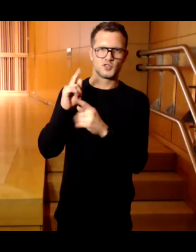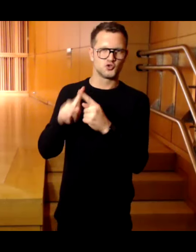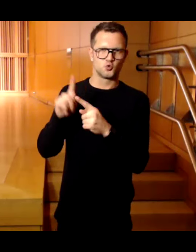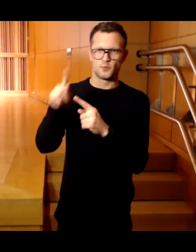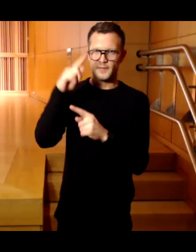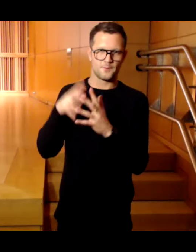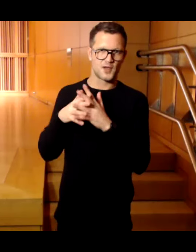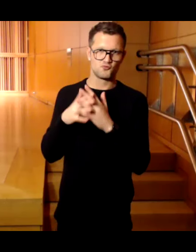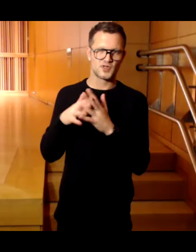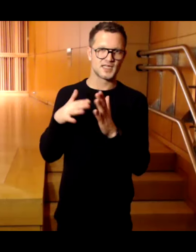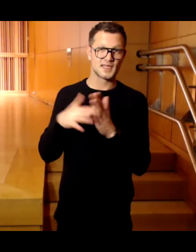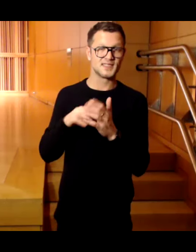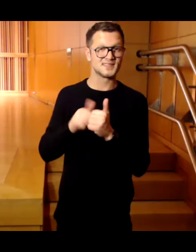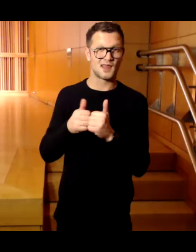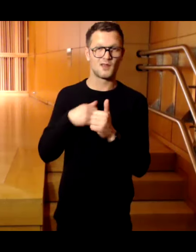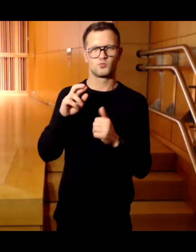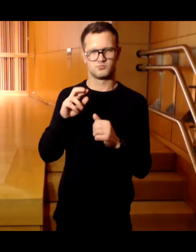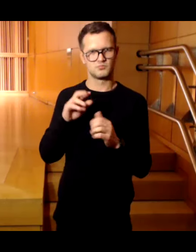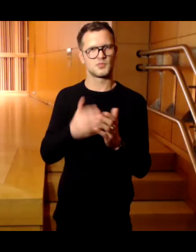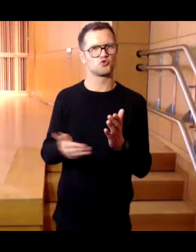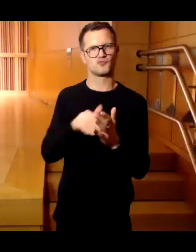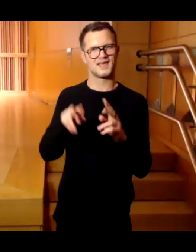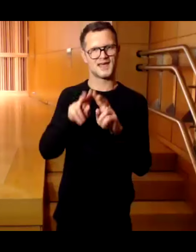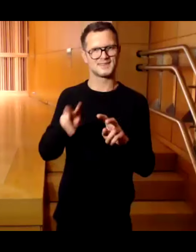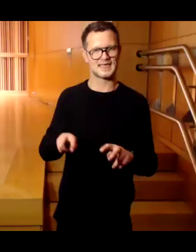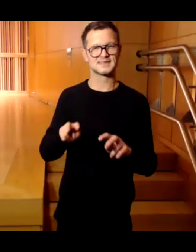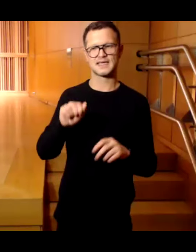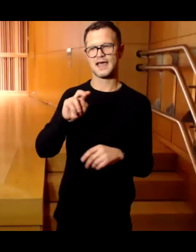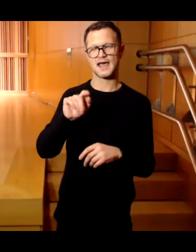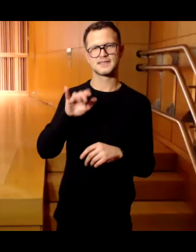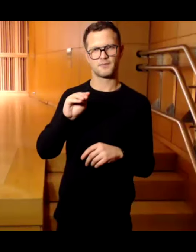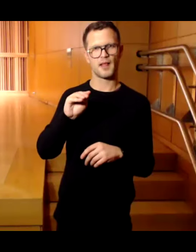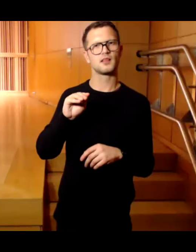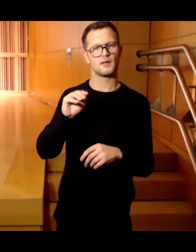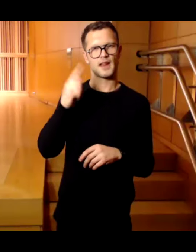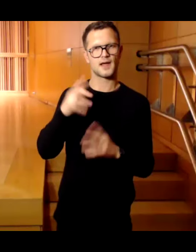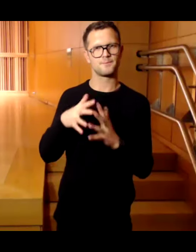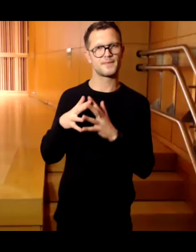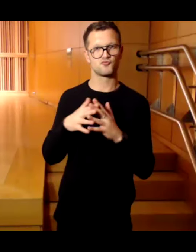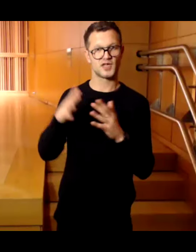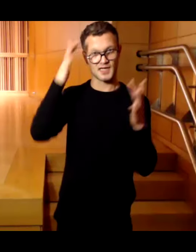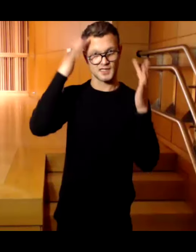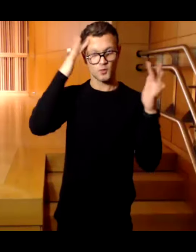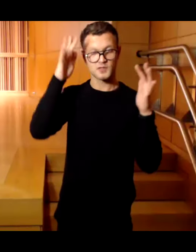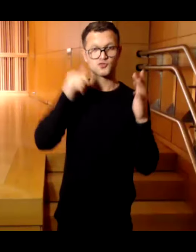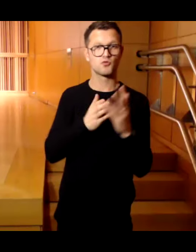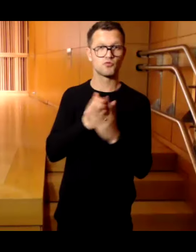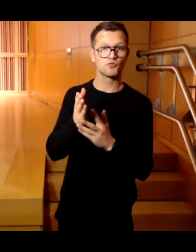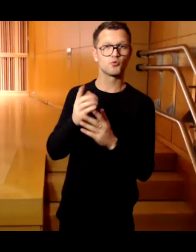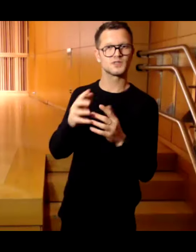by reassessing the work of antebellum Black American intellectuals through the lens of desire, choice, and post-colonial critiques.